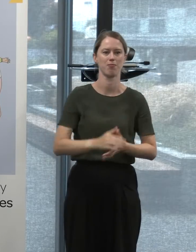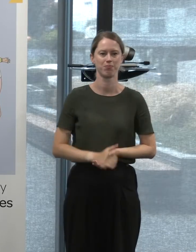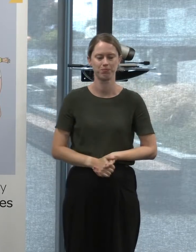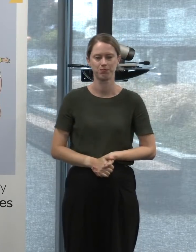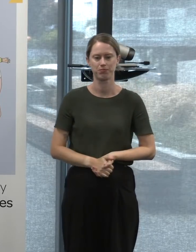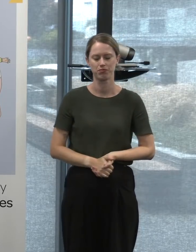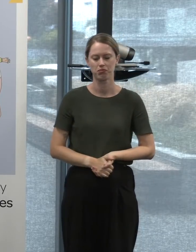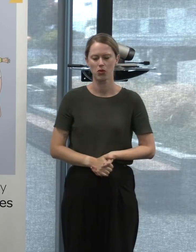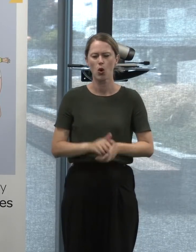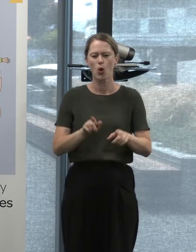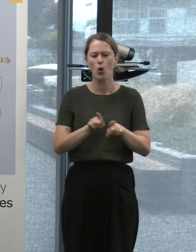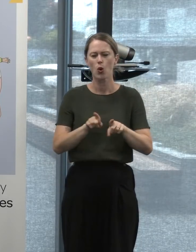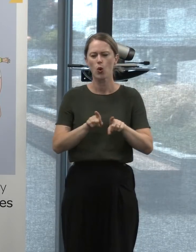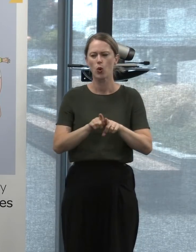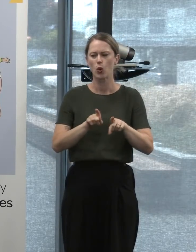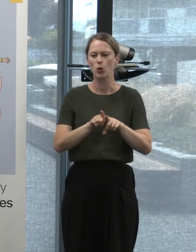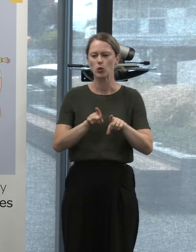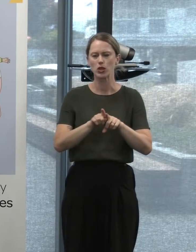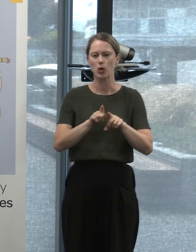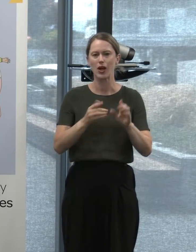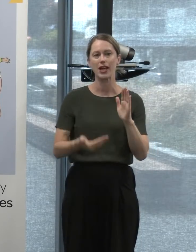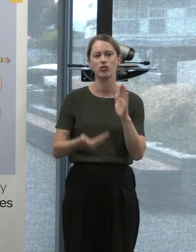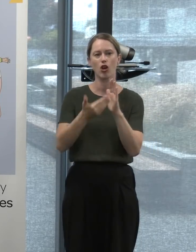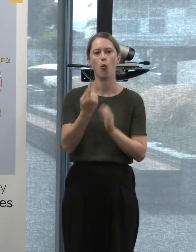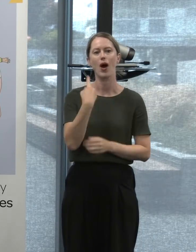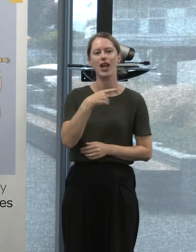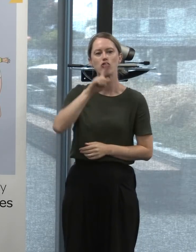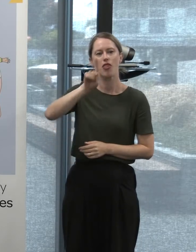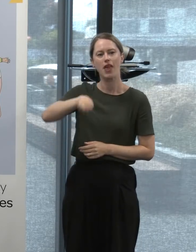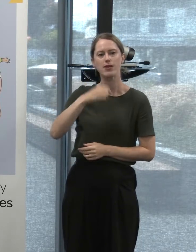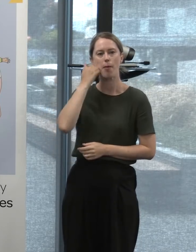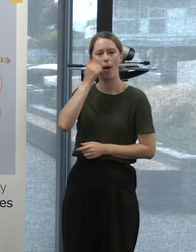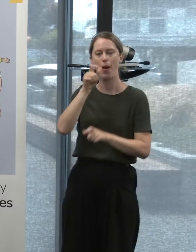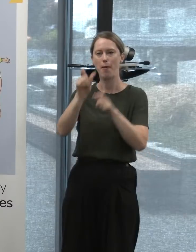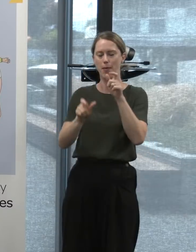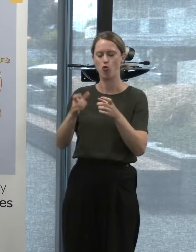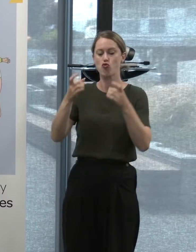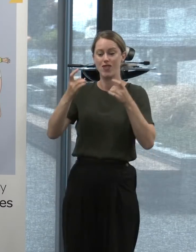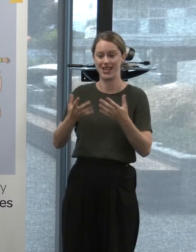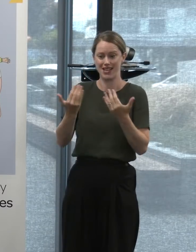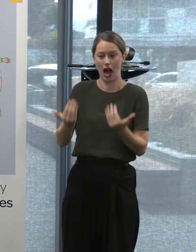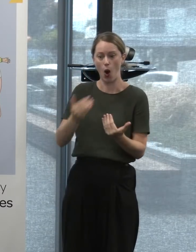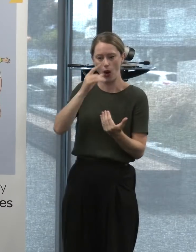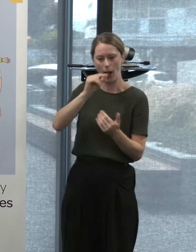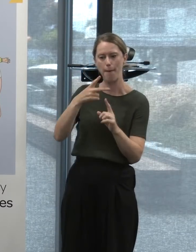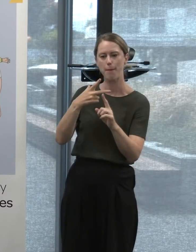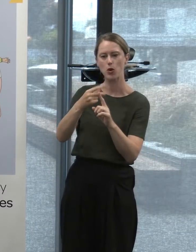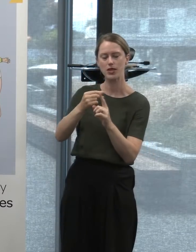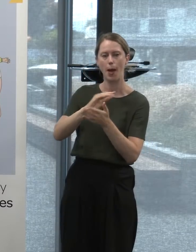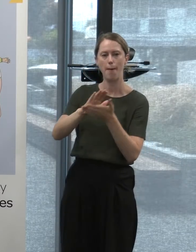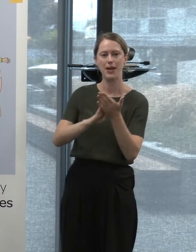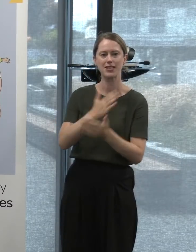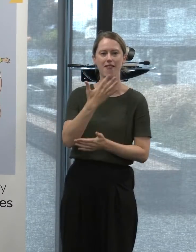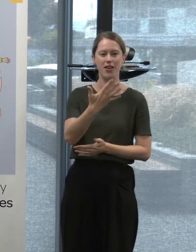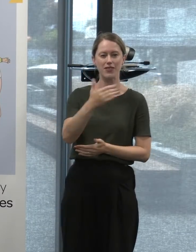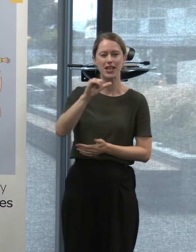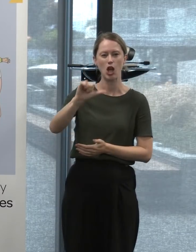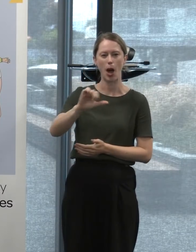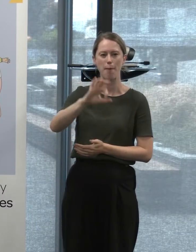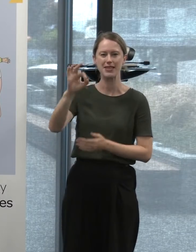more New Zealanders will be